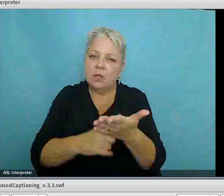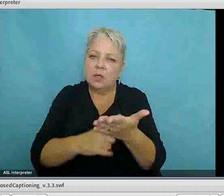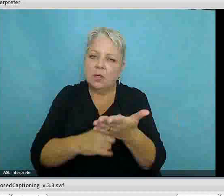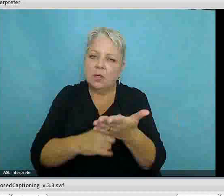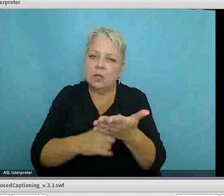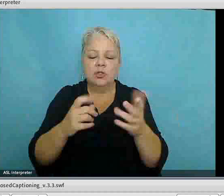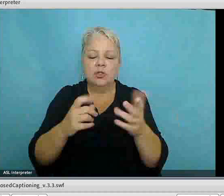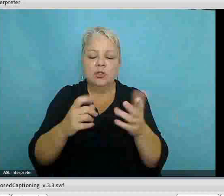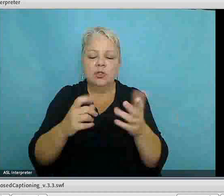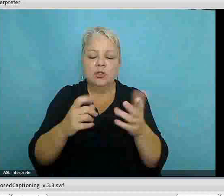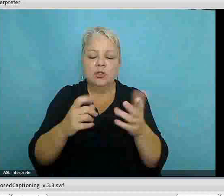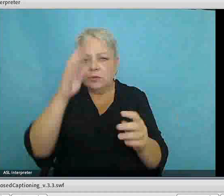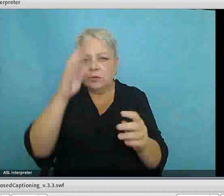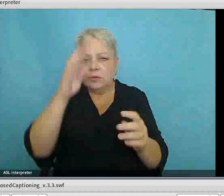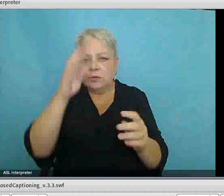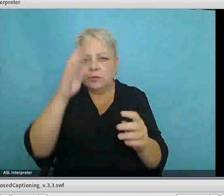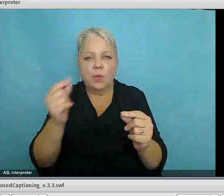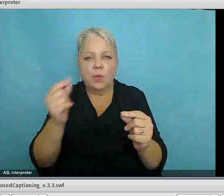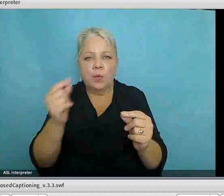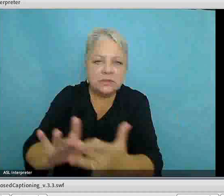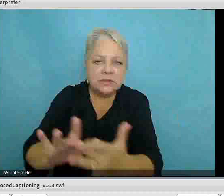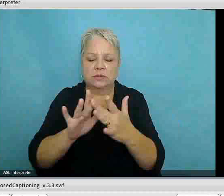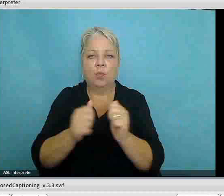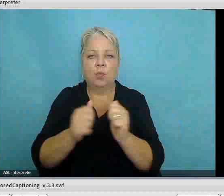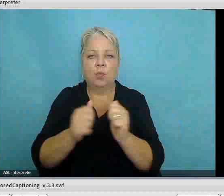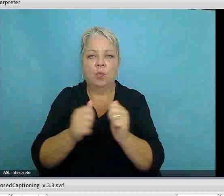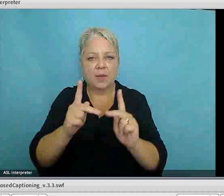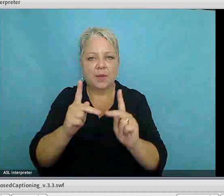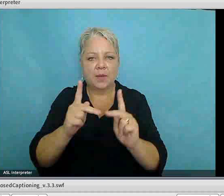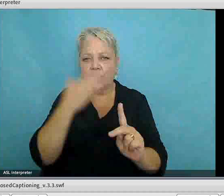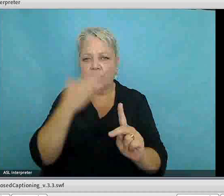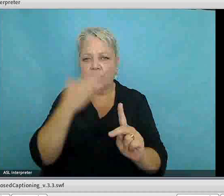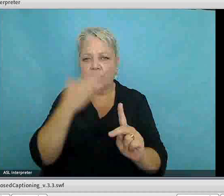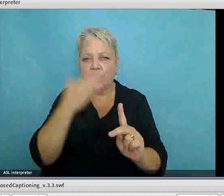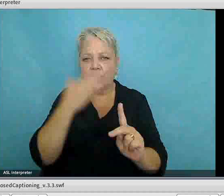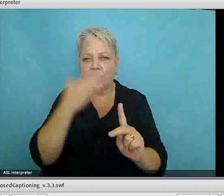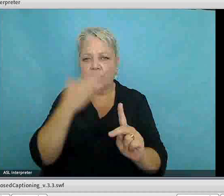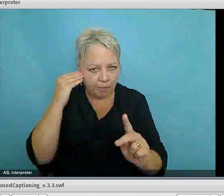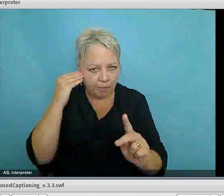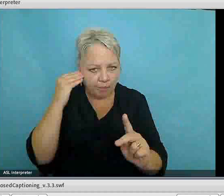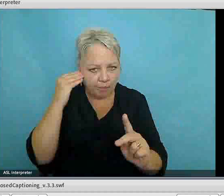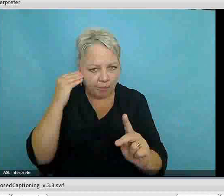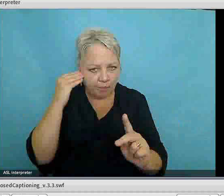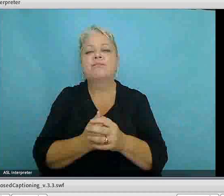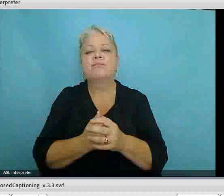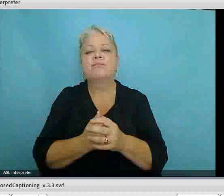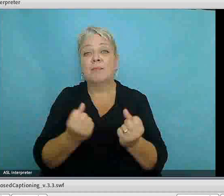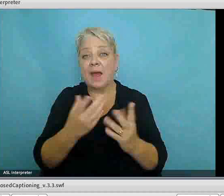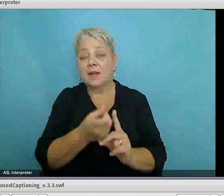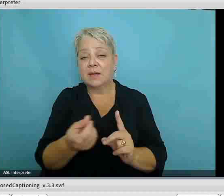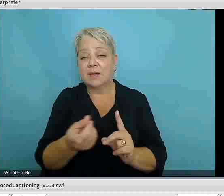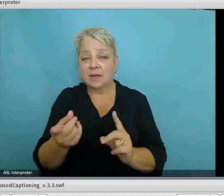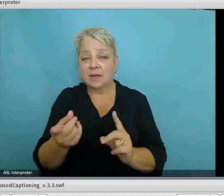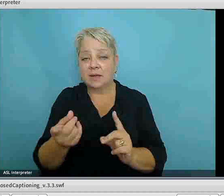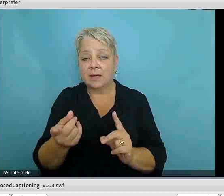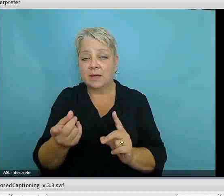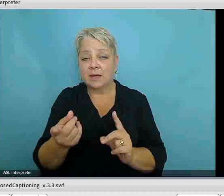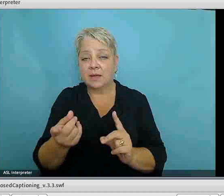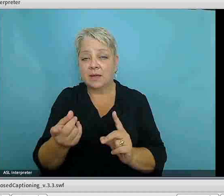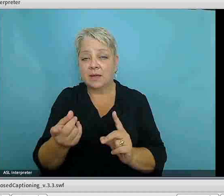And many of them have and will continue to develop relationships with other community